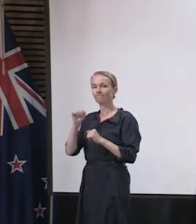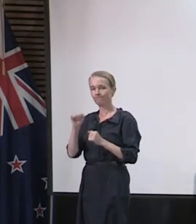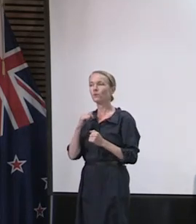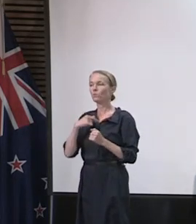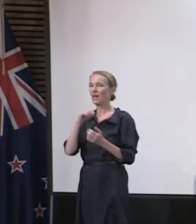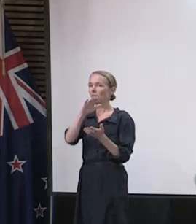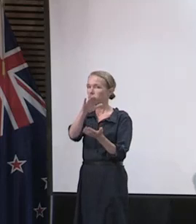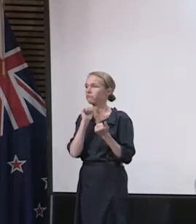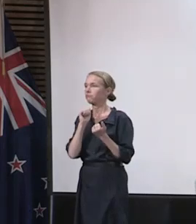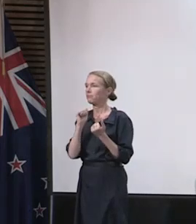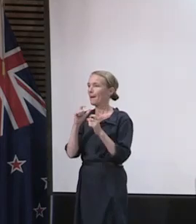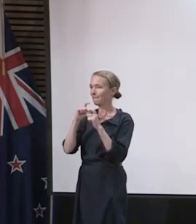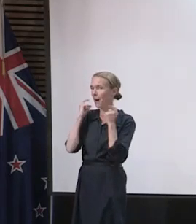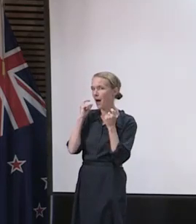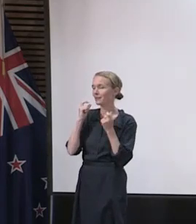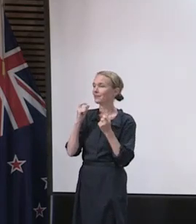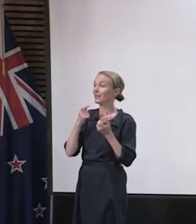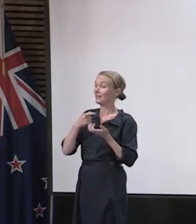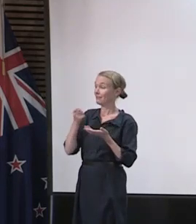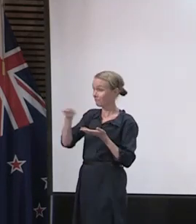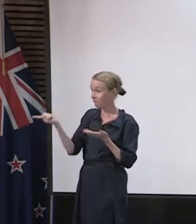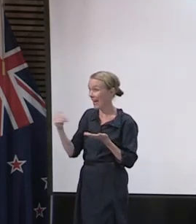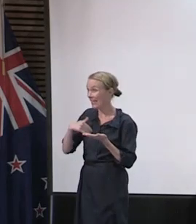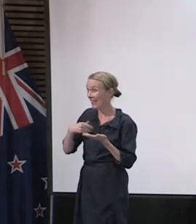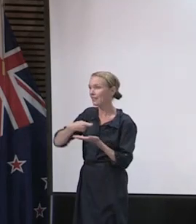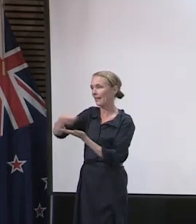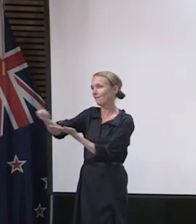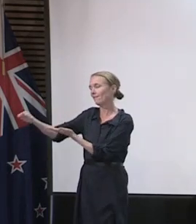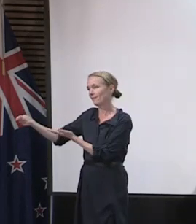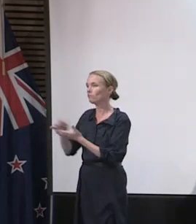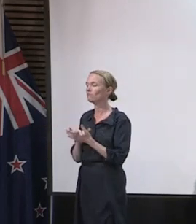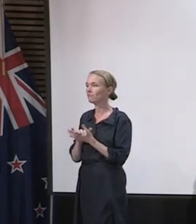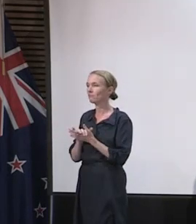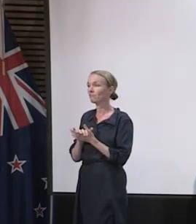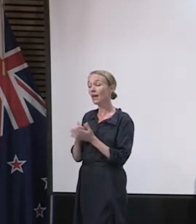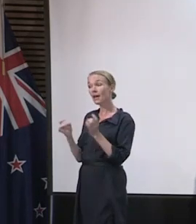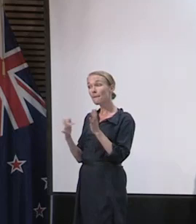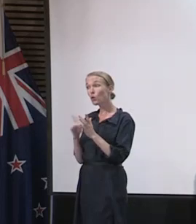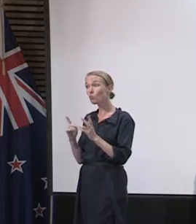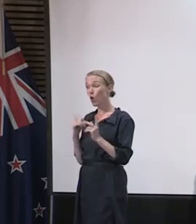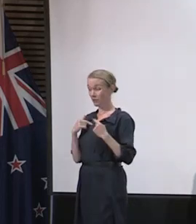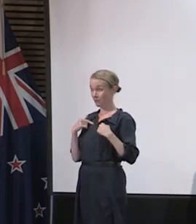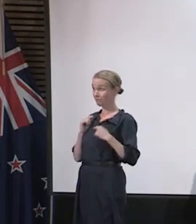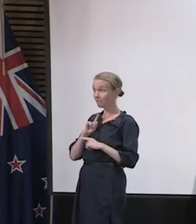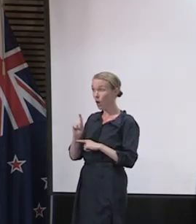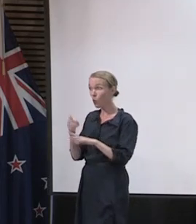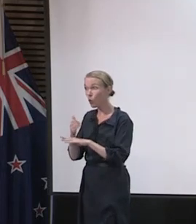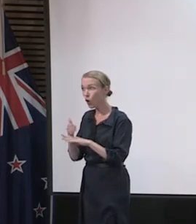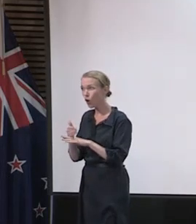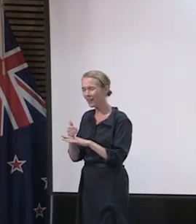available. So, I think - that's good that their peak body provided that advice.